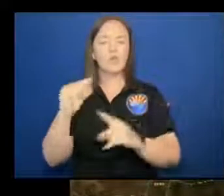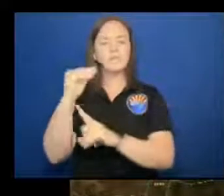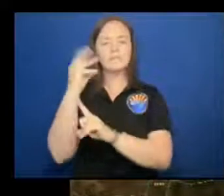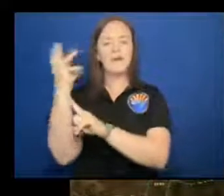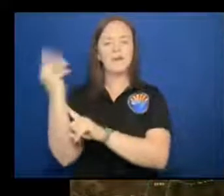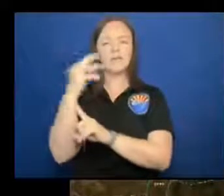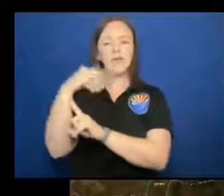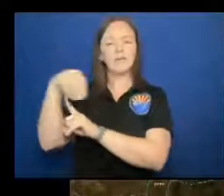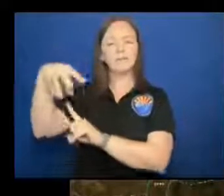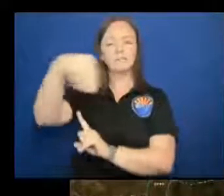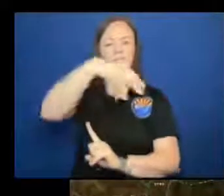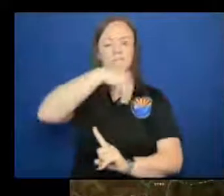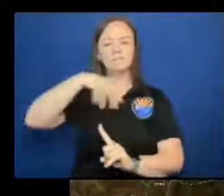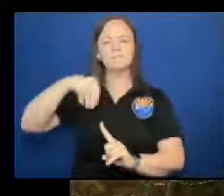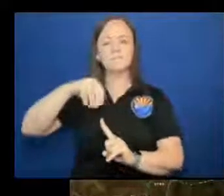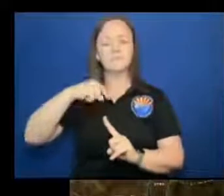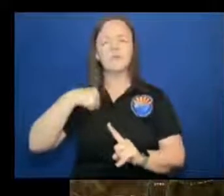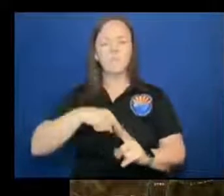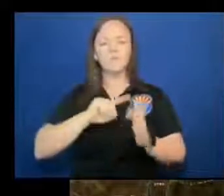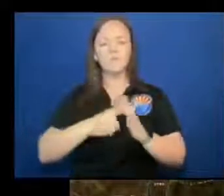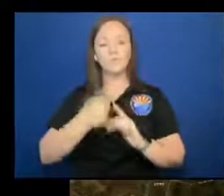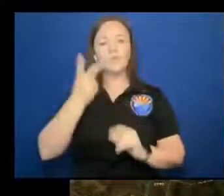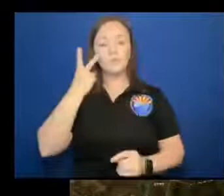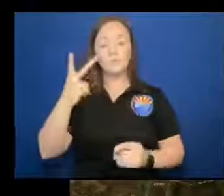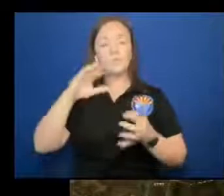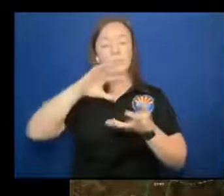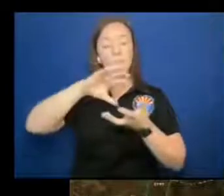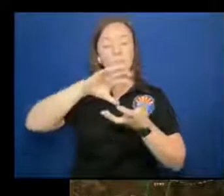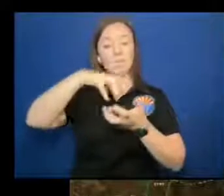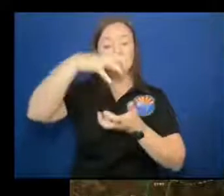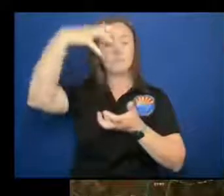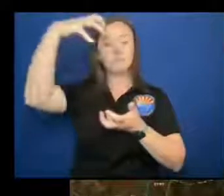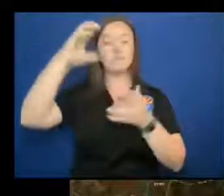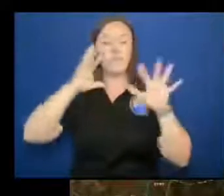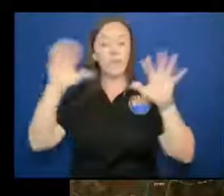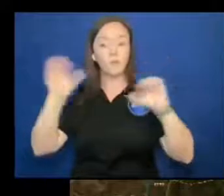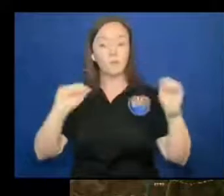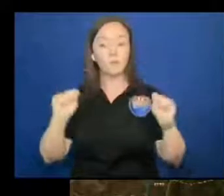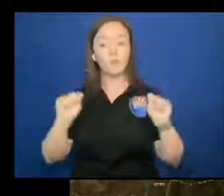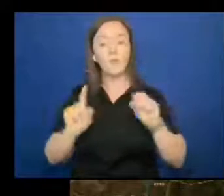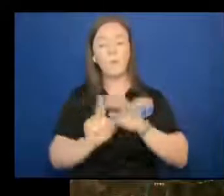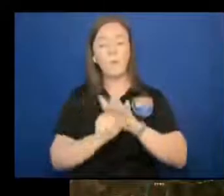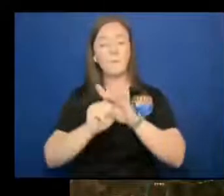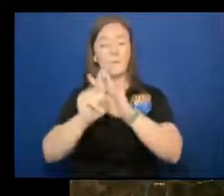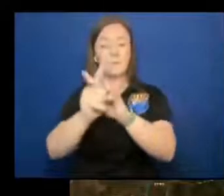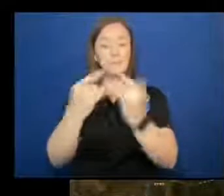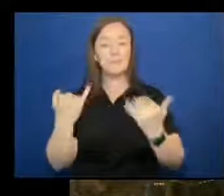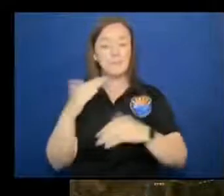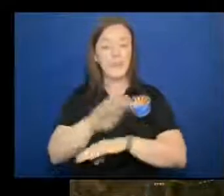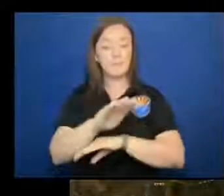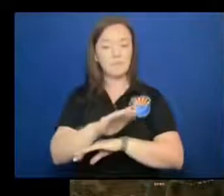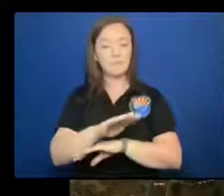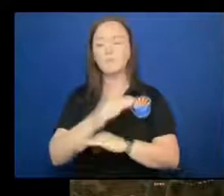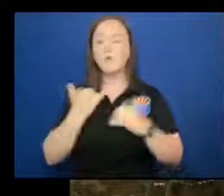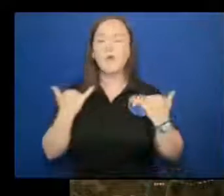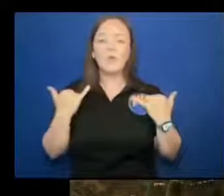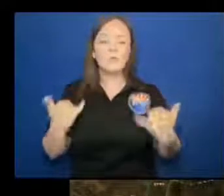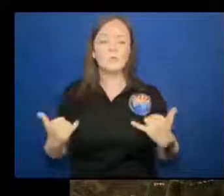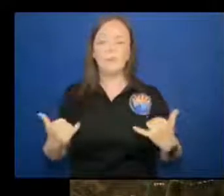HAVE AN INITIAL ATTACK GROUP. AND THE OTHER THING I TALK TO YOU ABOUT WAS WE GONE